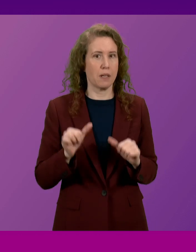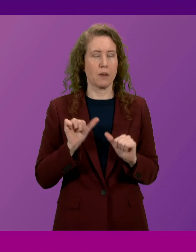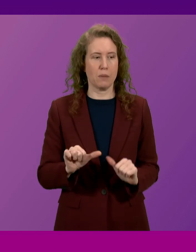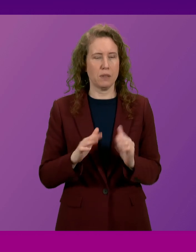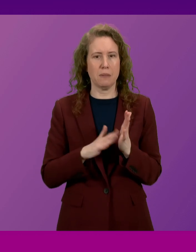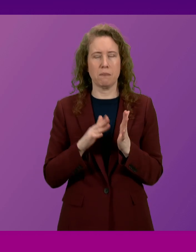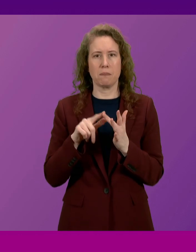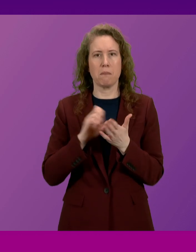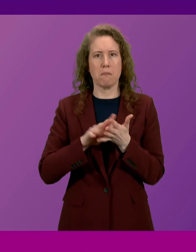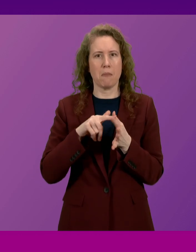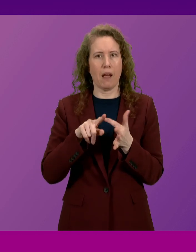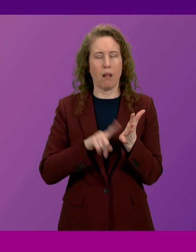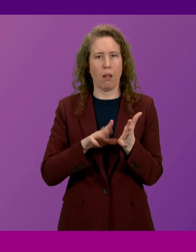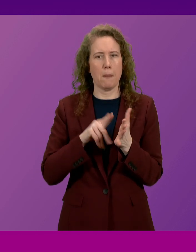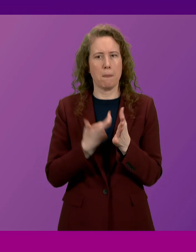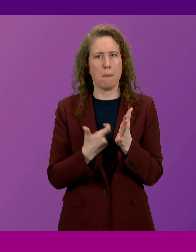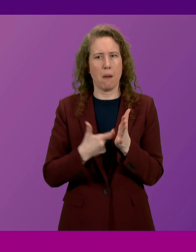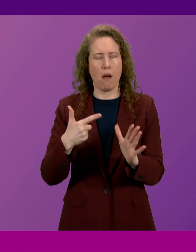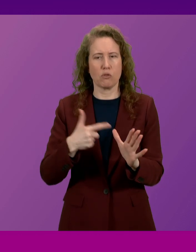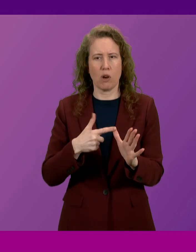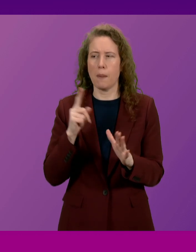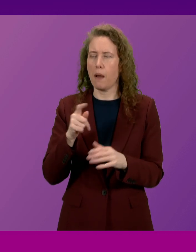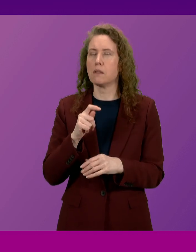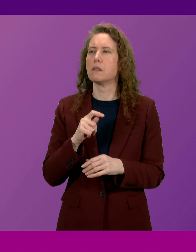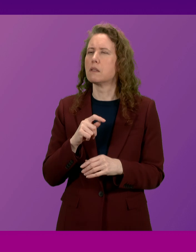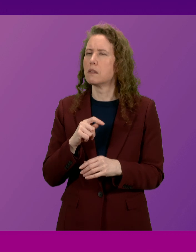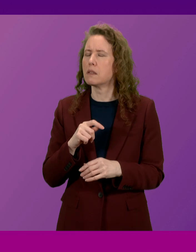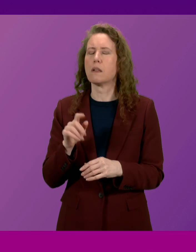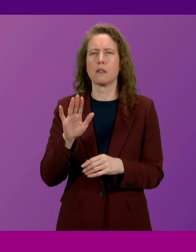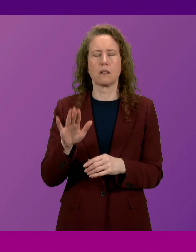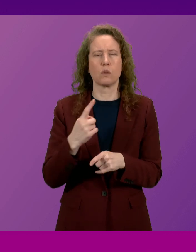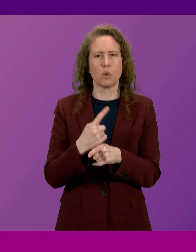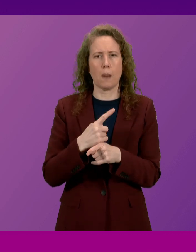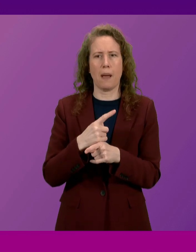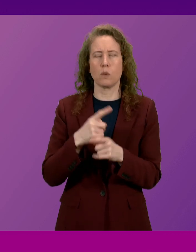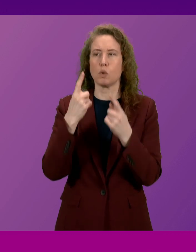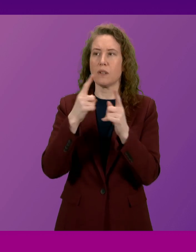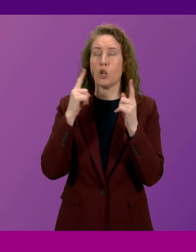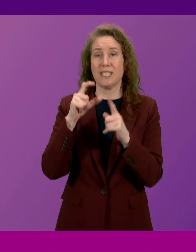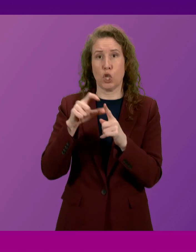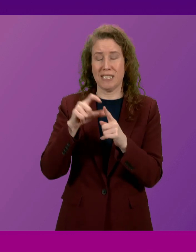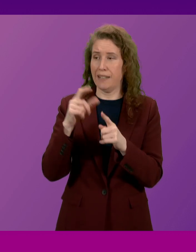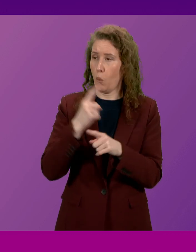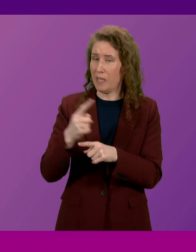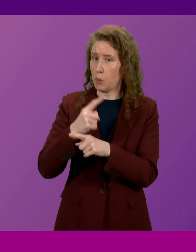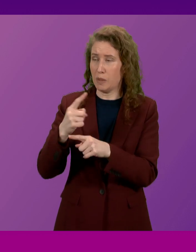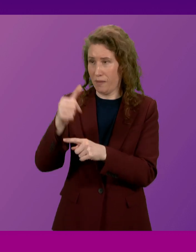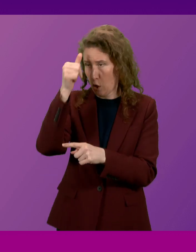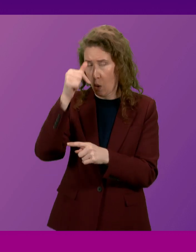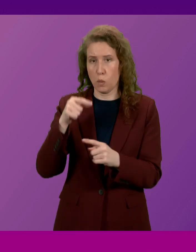The First Minister has known for weeks about the scale of potential job losses at the University of Dundee. He has not been blindsided, and he cannot say that he is